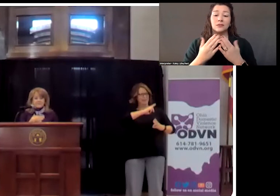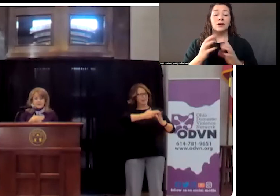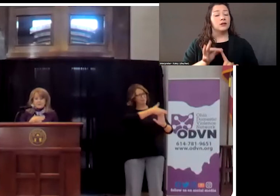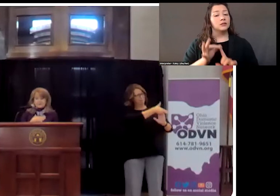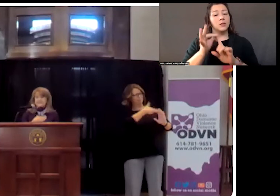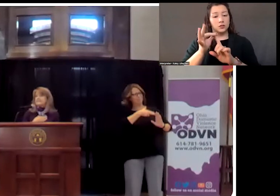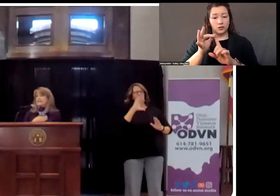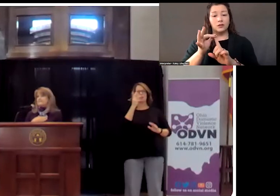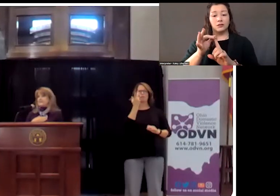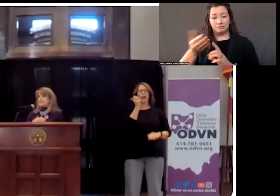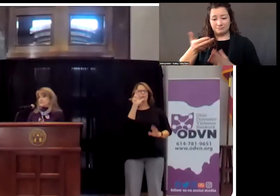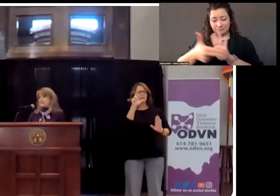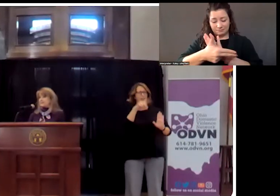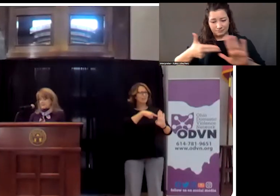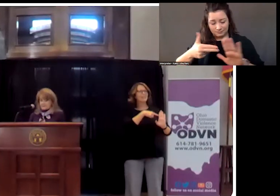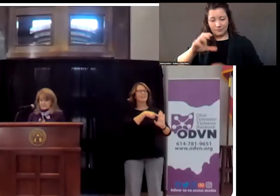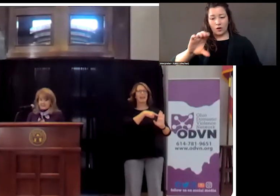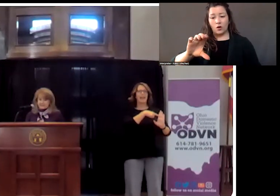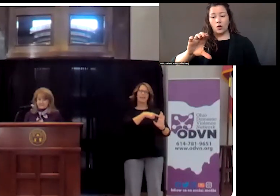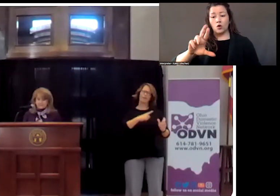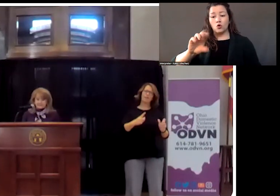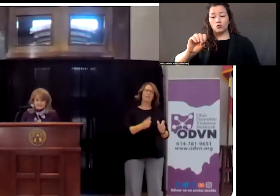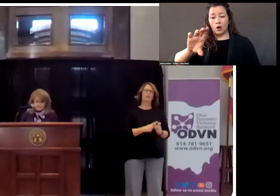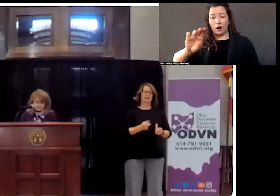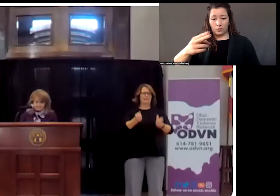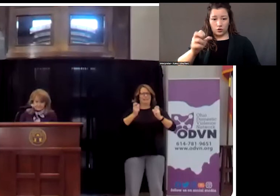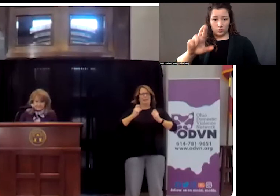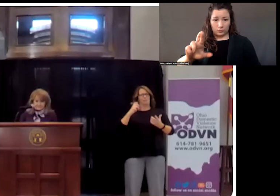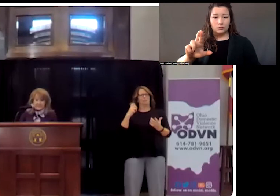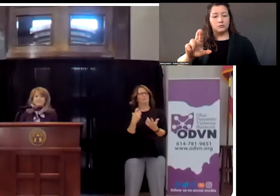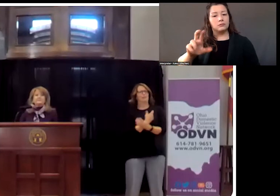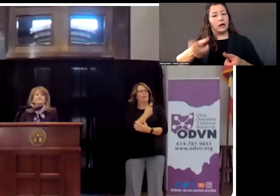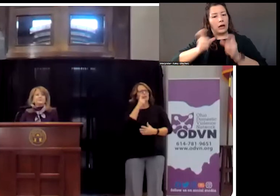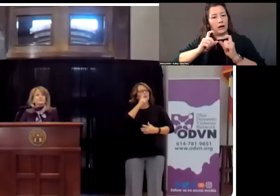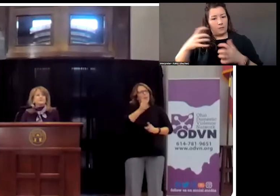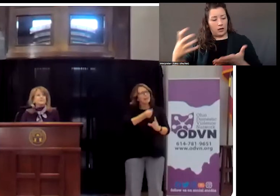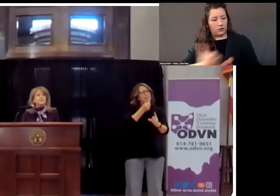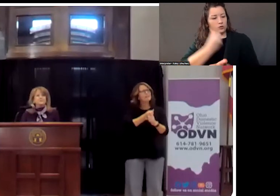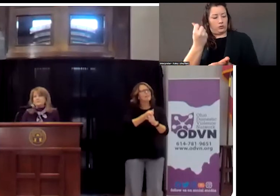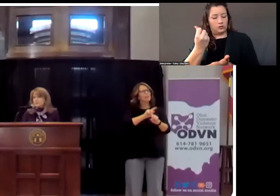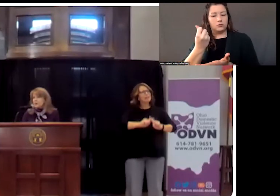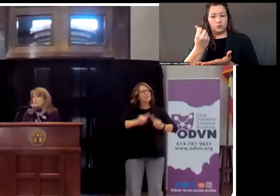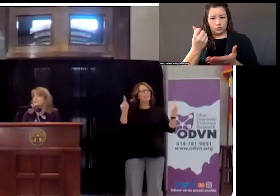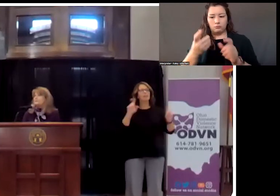who first gave me a chance to make a difference. Elsa's encouraging words. You go, girl.